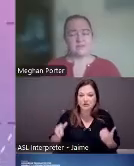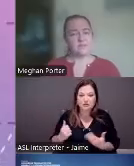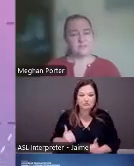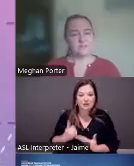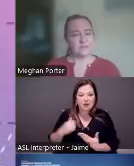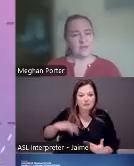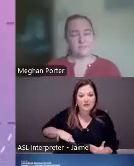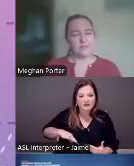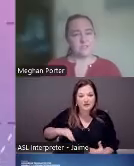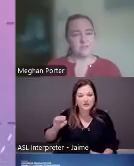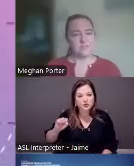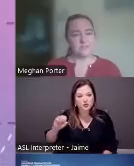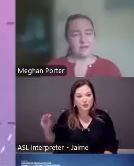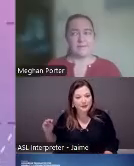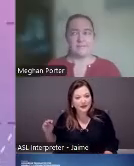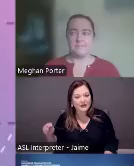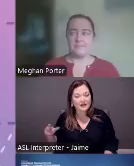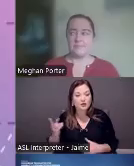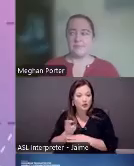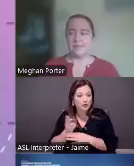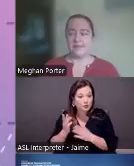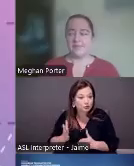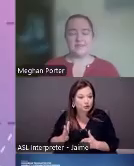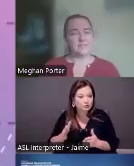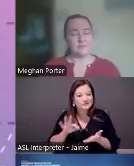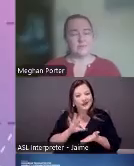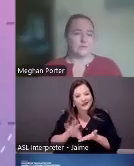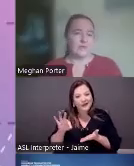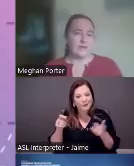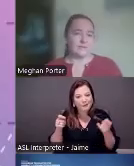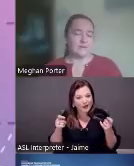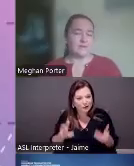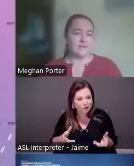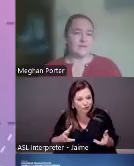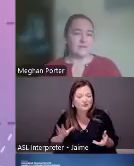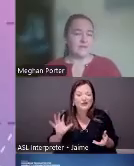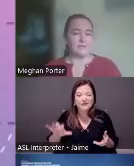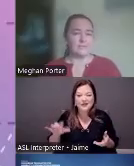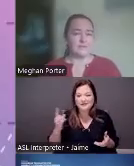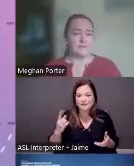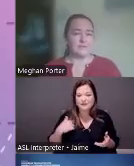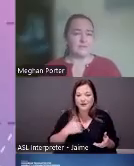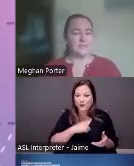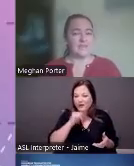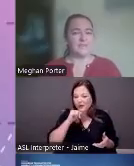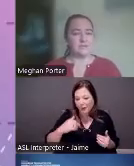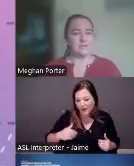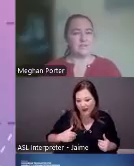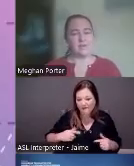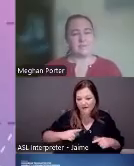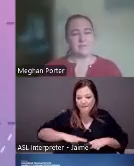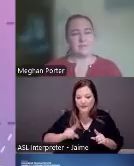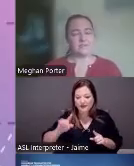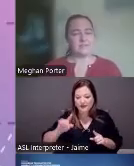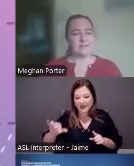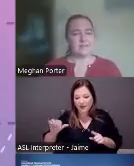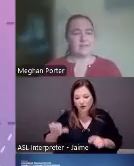users, account managers. That's something we don't have already. But that would be something that I think could really help people understand.